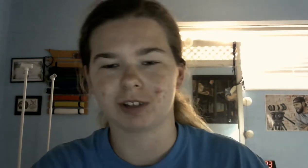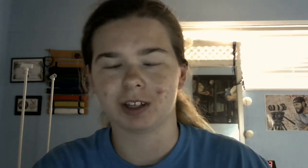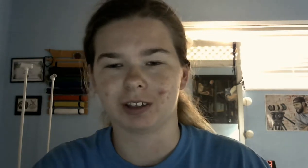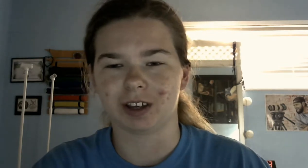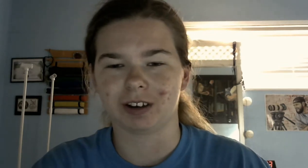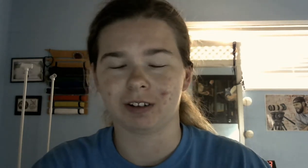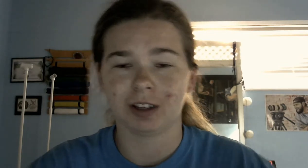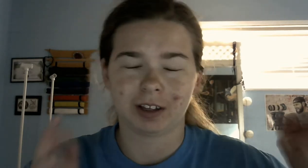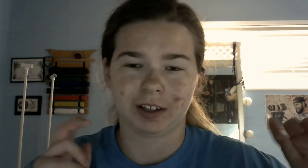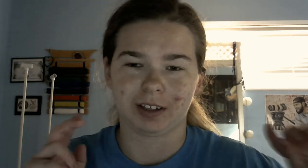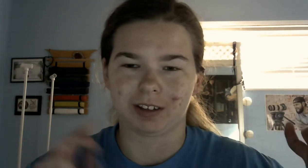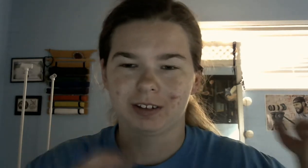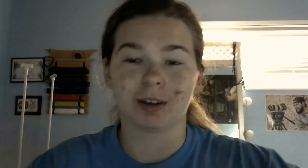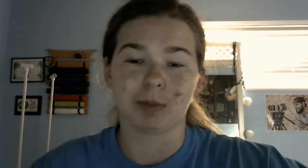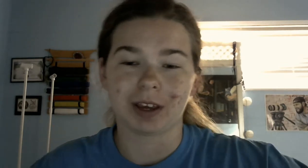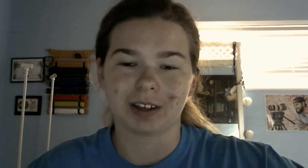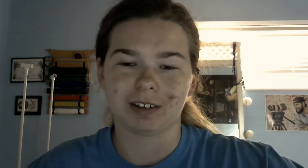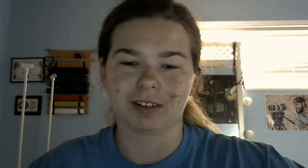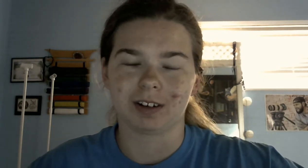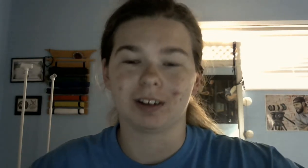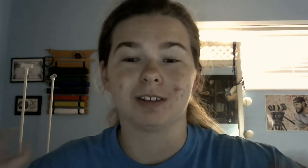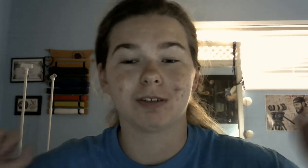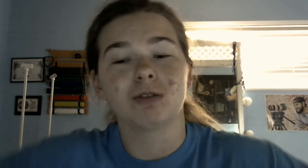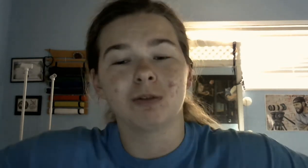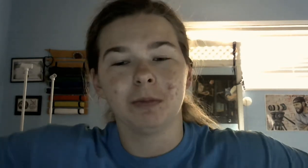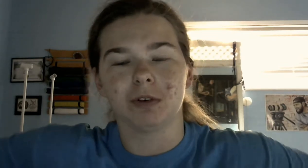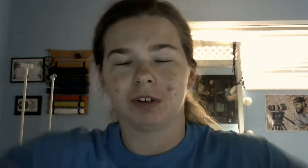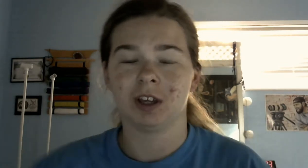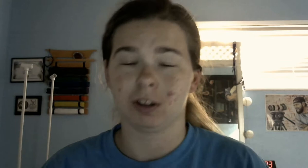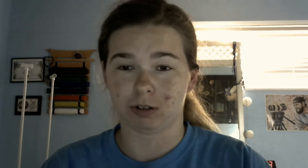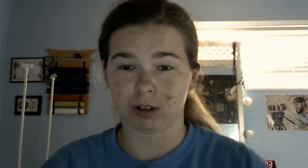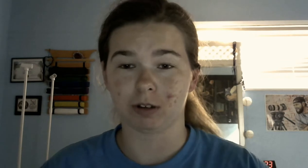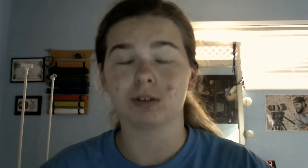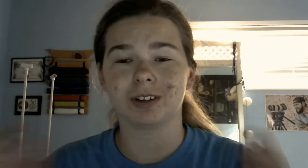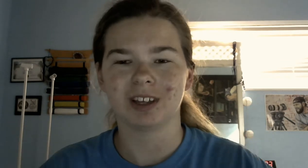there and then you come back here and you need to learn more so today we are